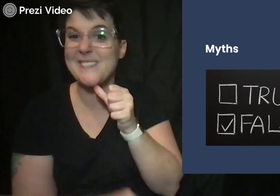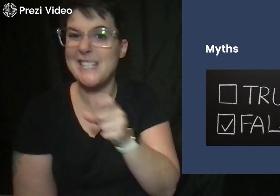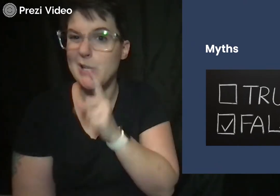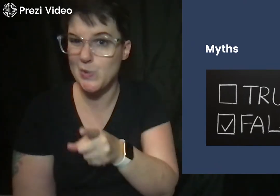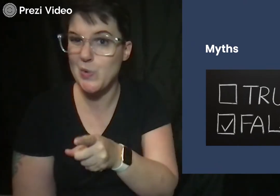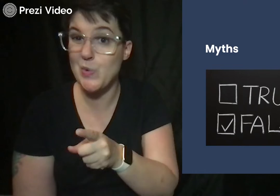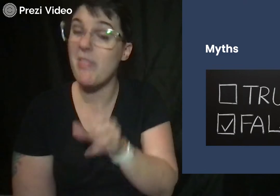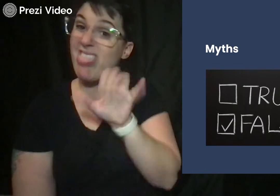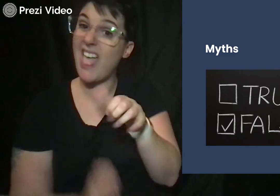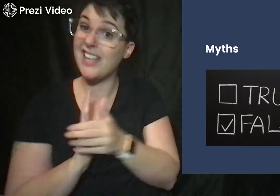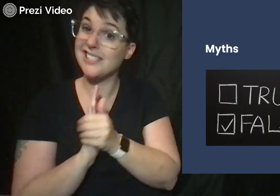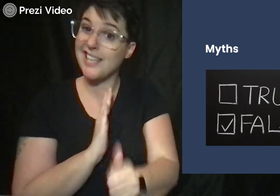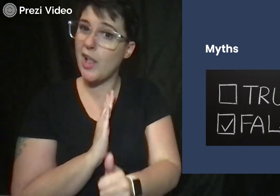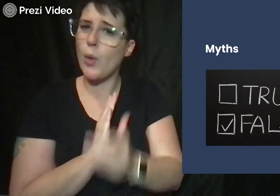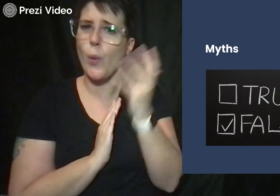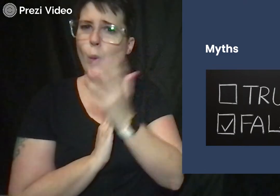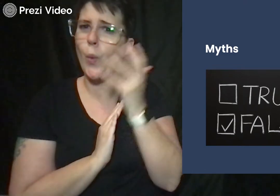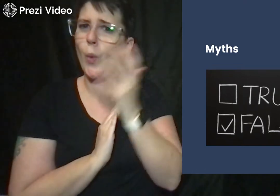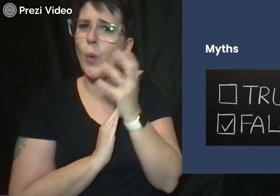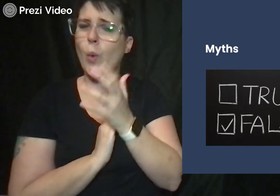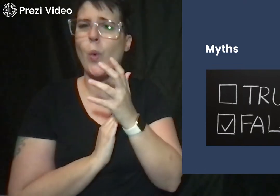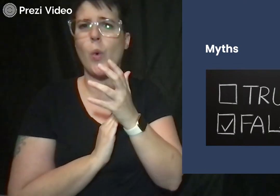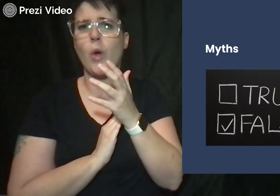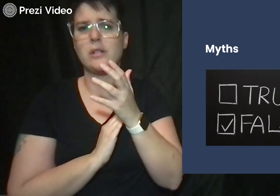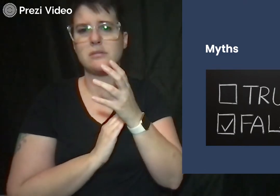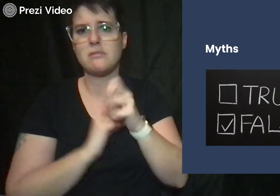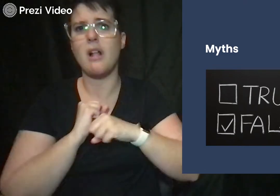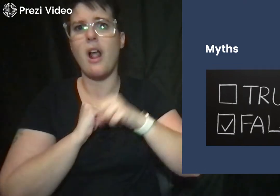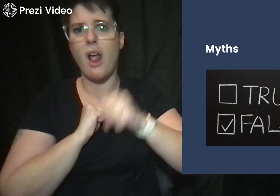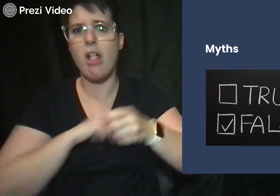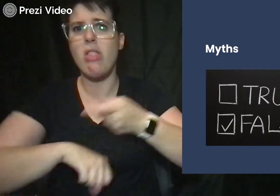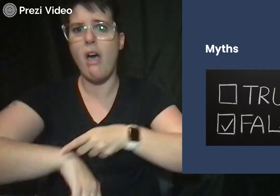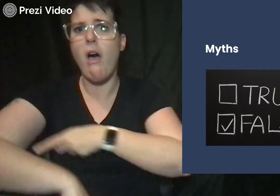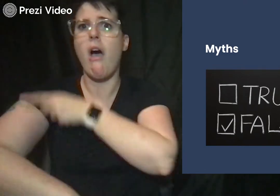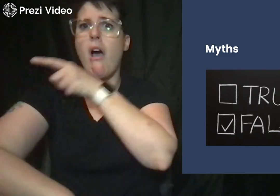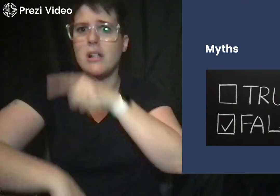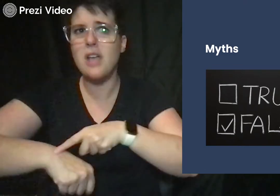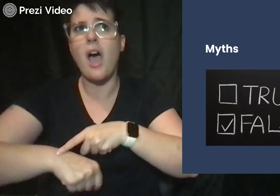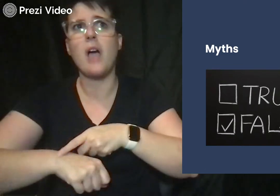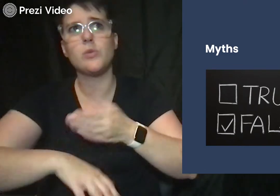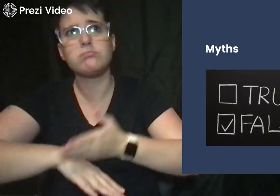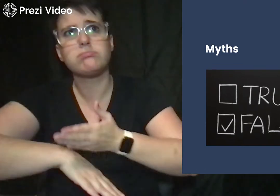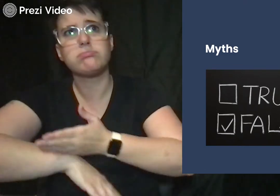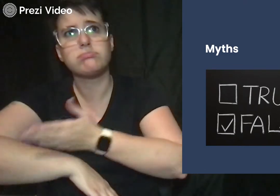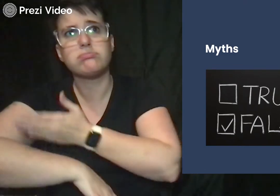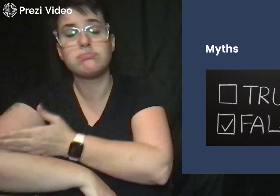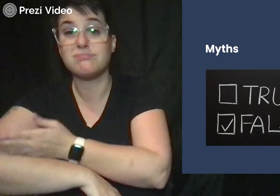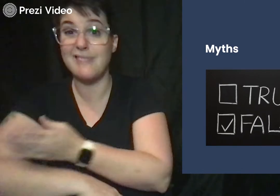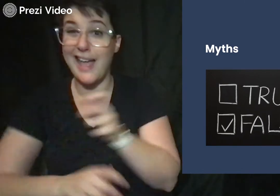This is not true Lipreading is a skill that can require a long time to improve. And even then, it’s not an exact science.